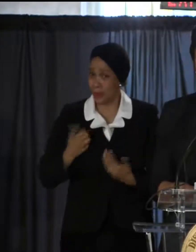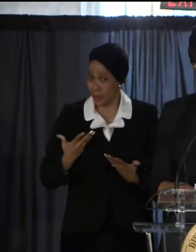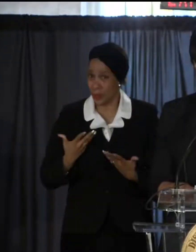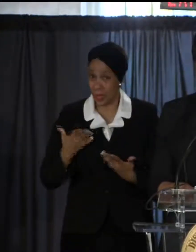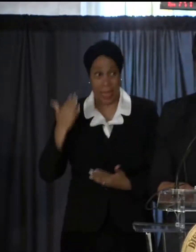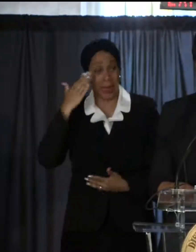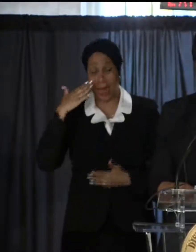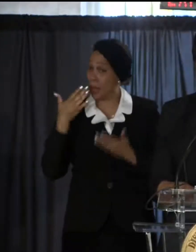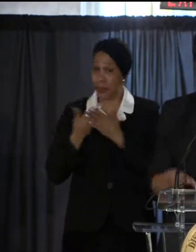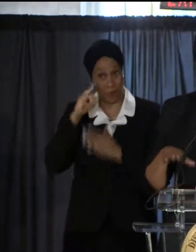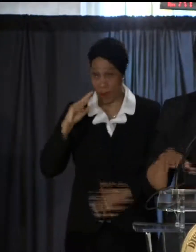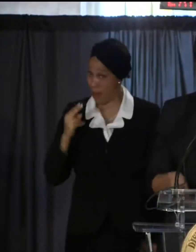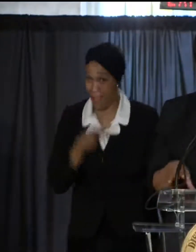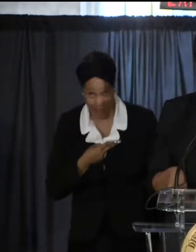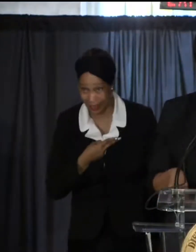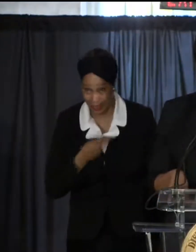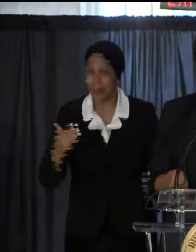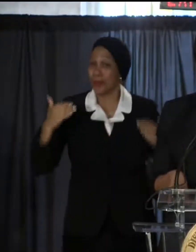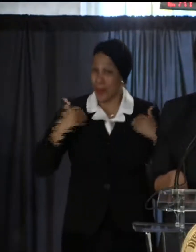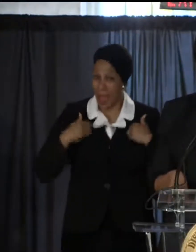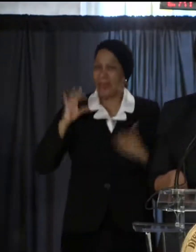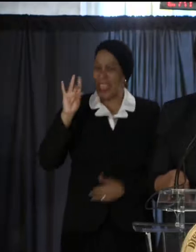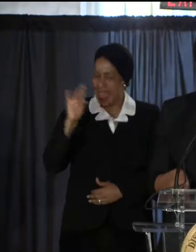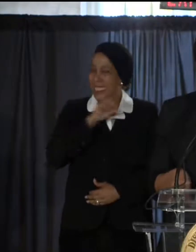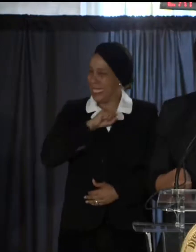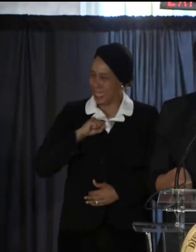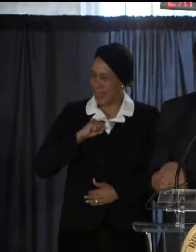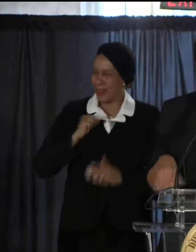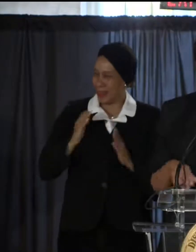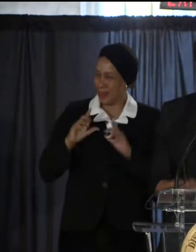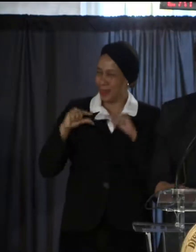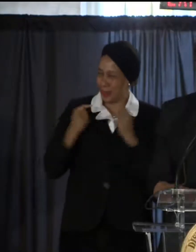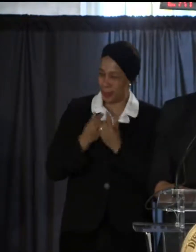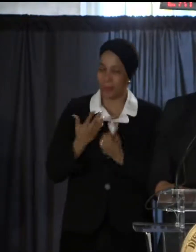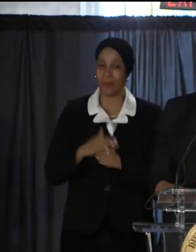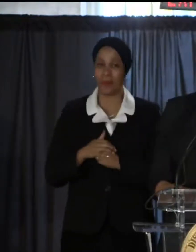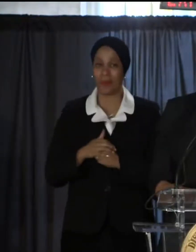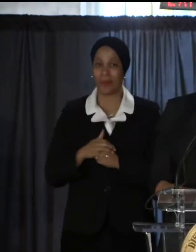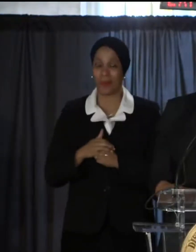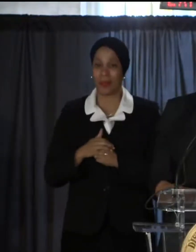IT IS GOOD FOR US TO HAVE EIGHT SENATORS BETWEEN OUR -- I'M